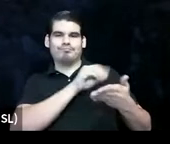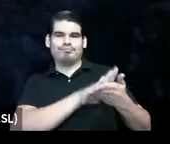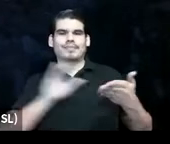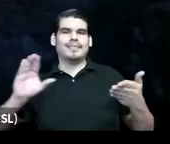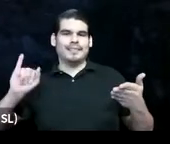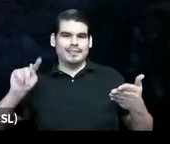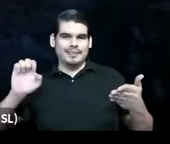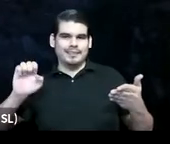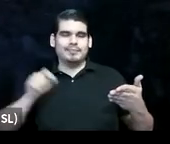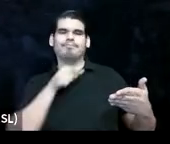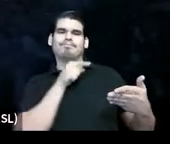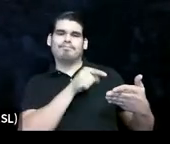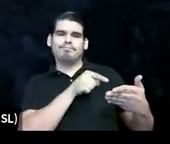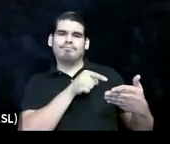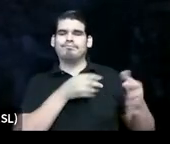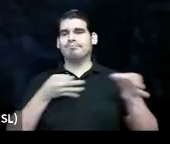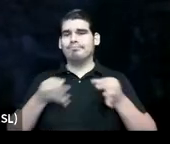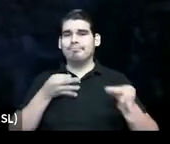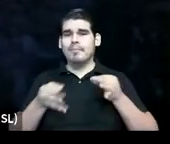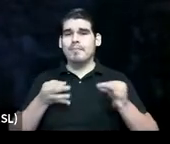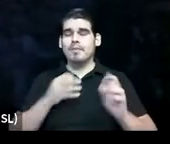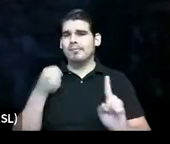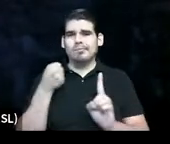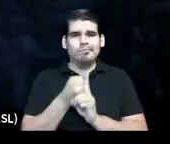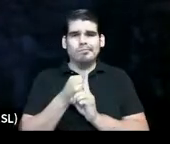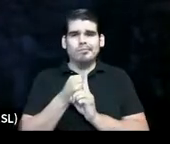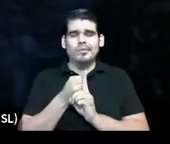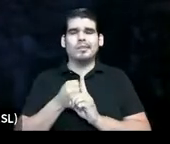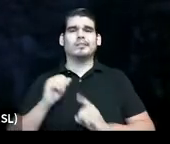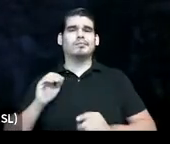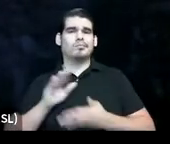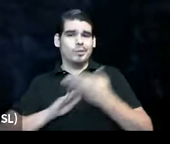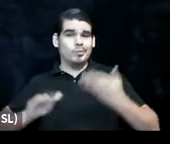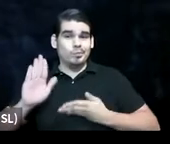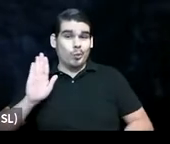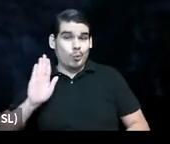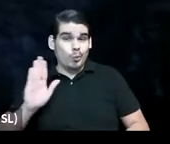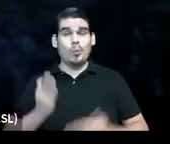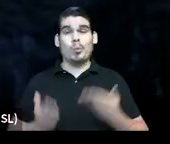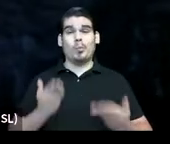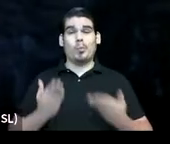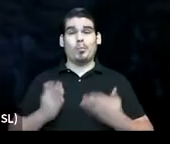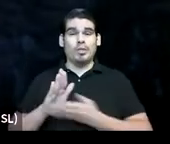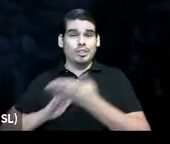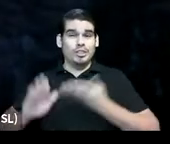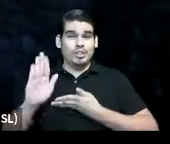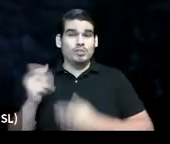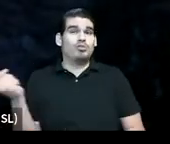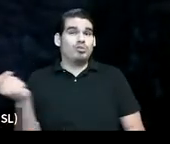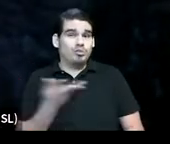Why this is an issue that those students should pay attention to why other delegates should be paying attention to this and why the SSCCC should be paying paying attention to this as they move forward.